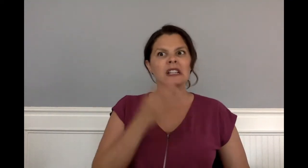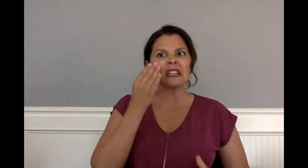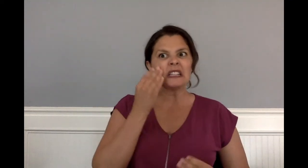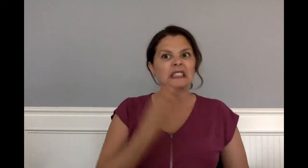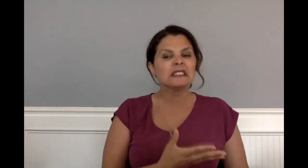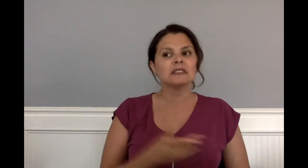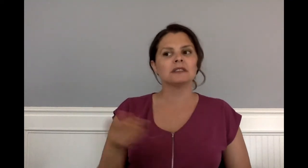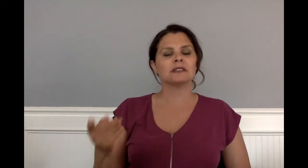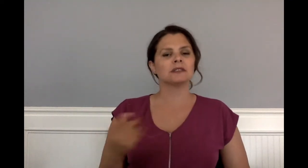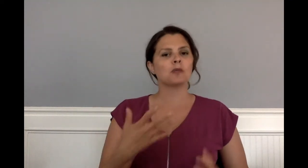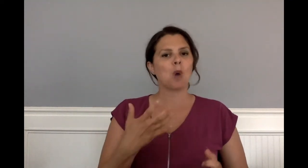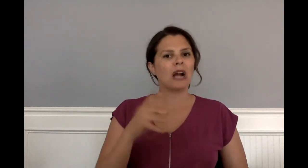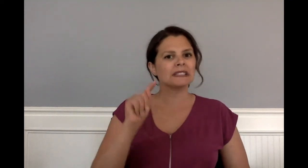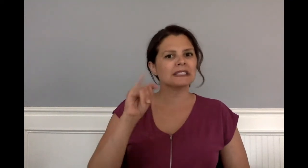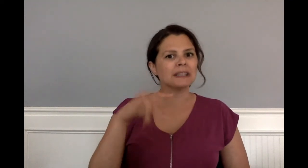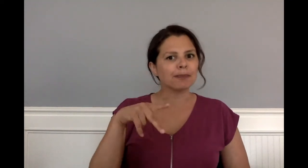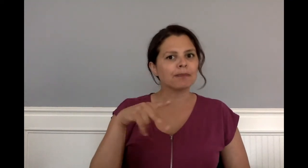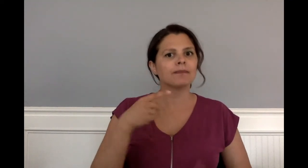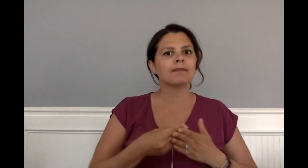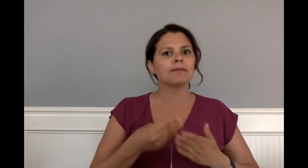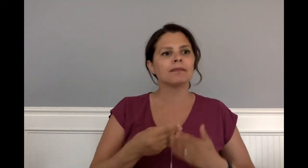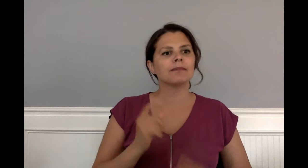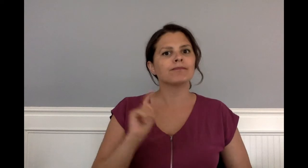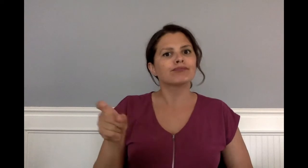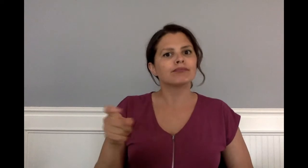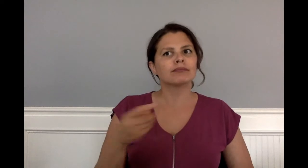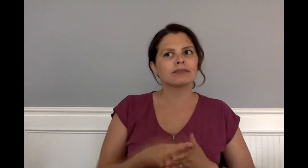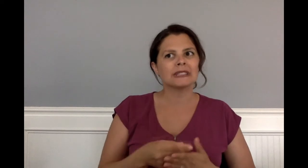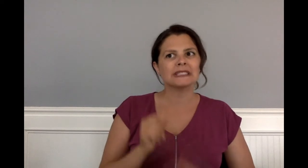“He’s waiting for a tip,” she whispered.